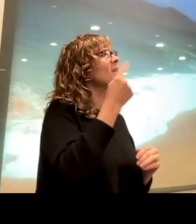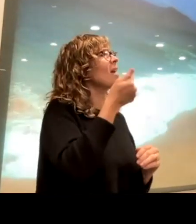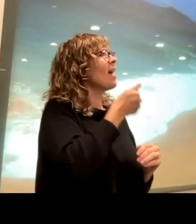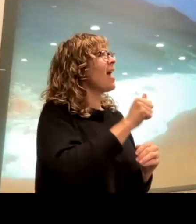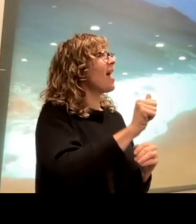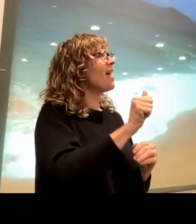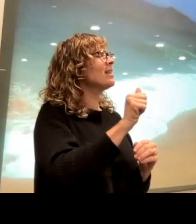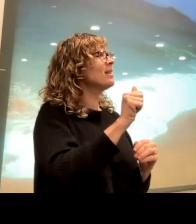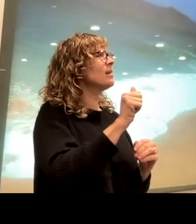Is there any.